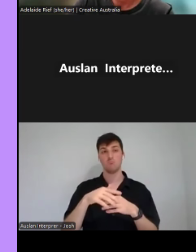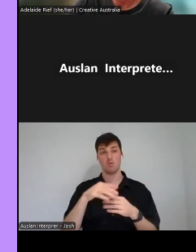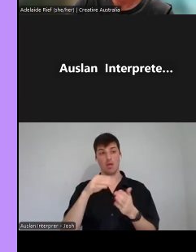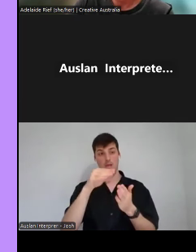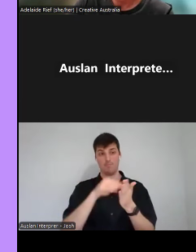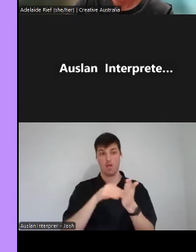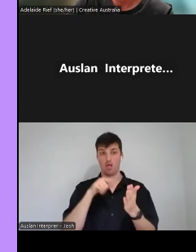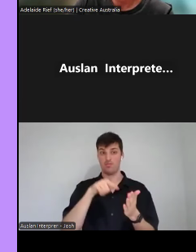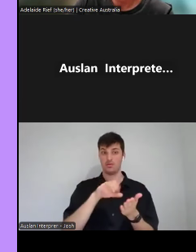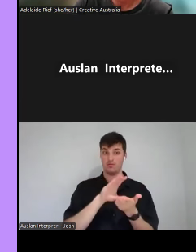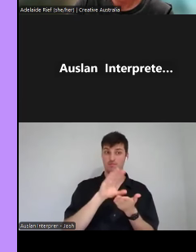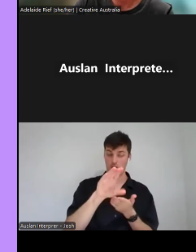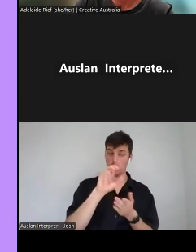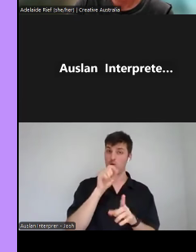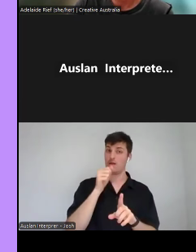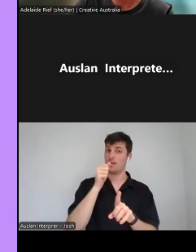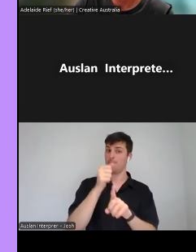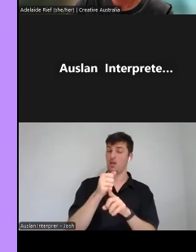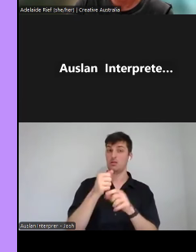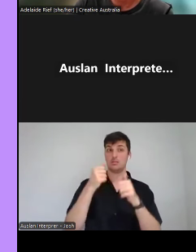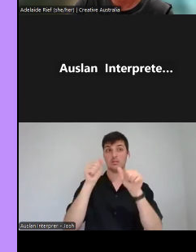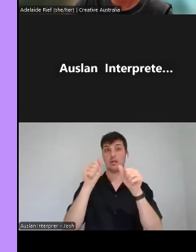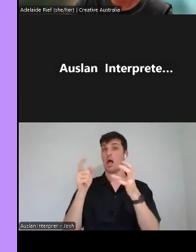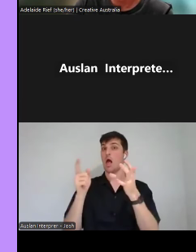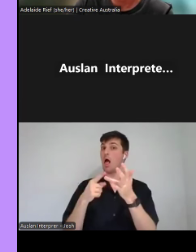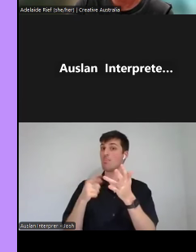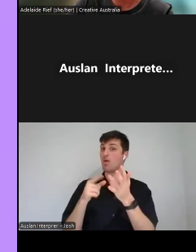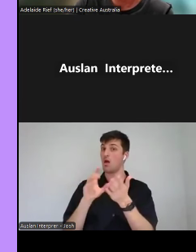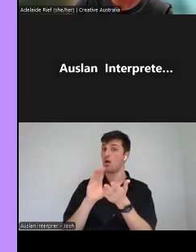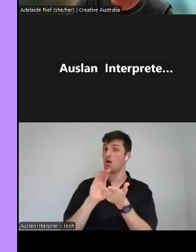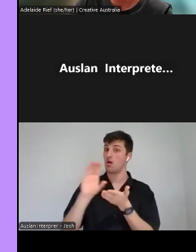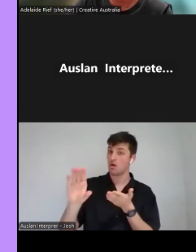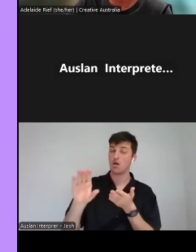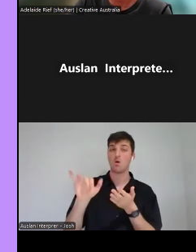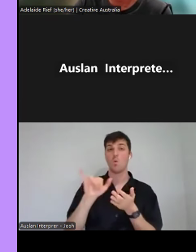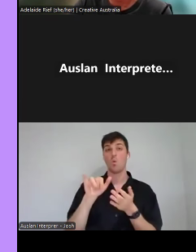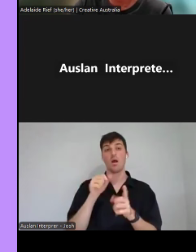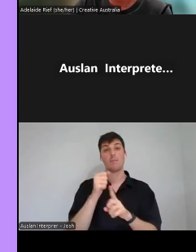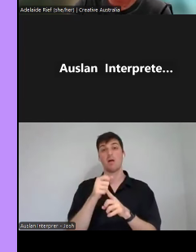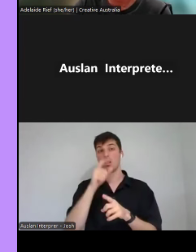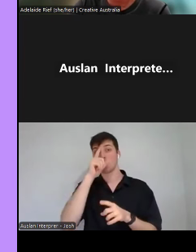impact your successfulness in other funds or your capacity to be successful in other opportunities